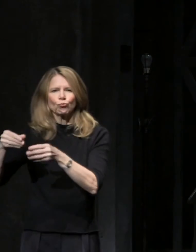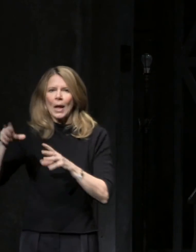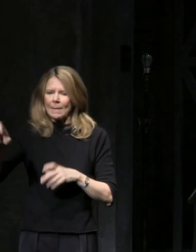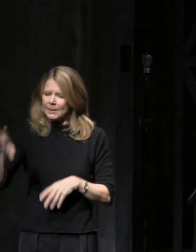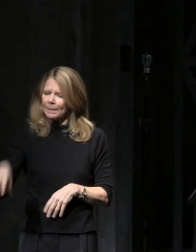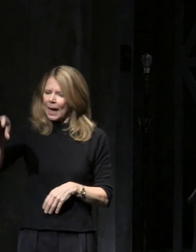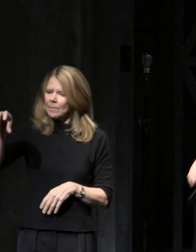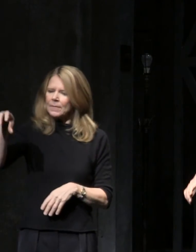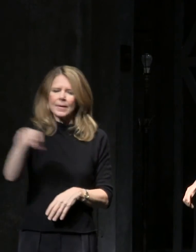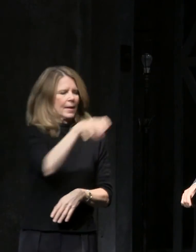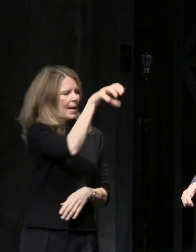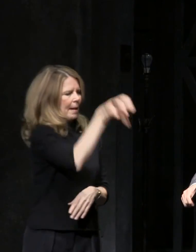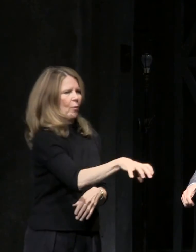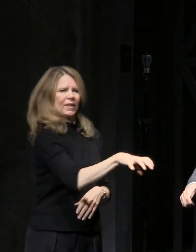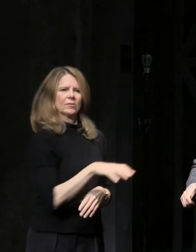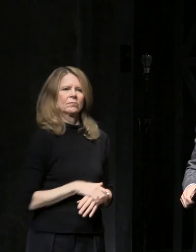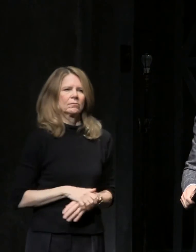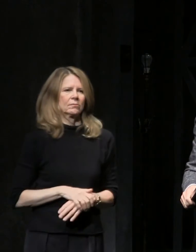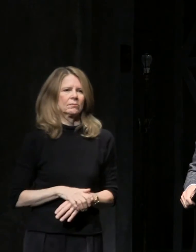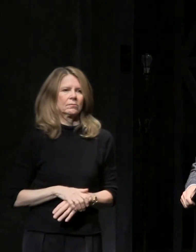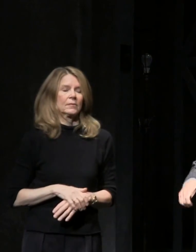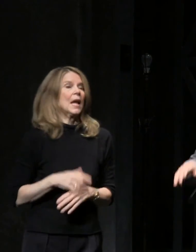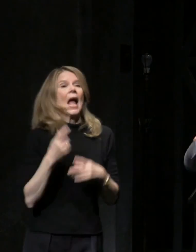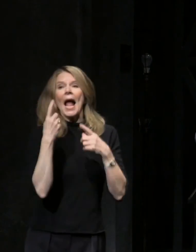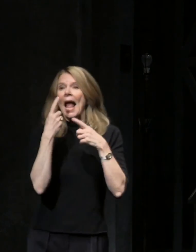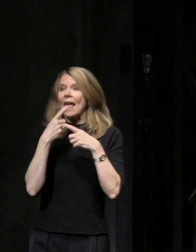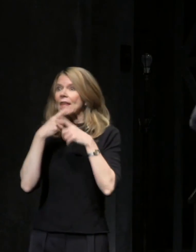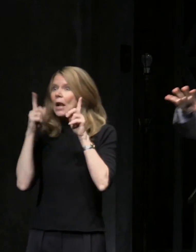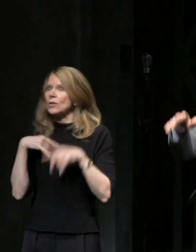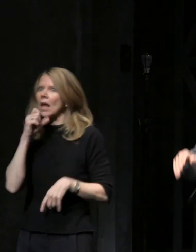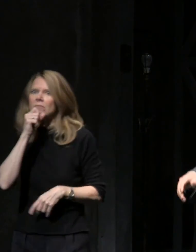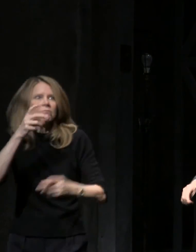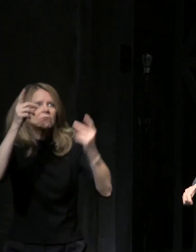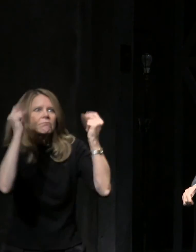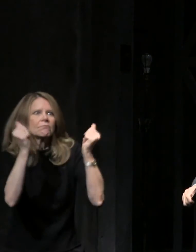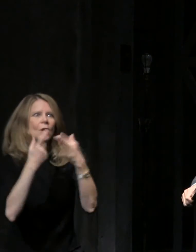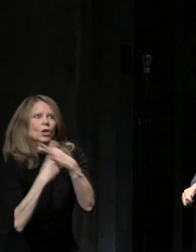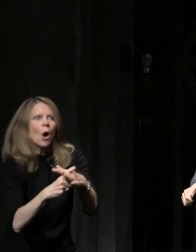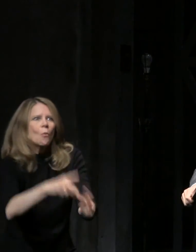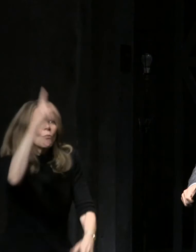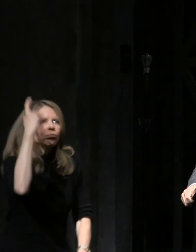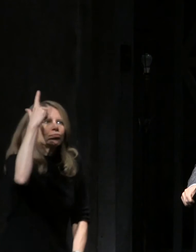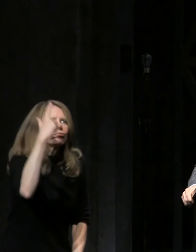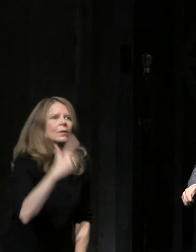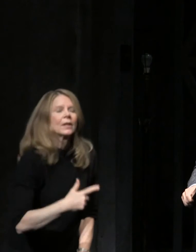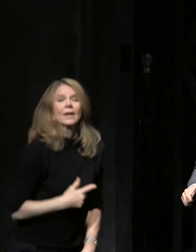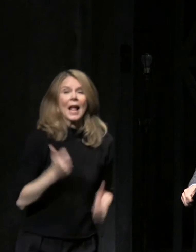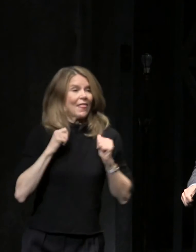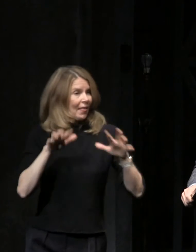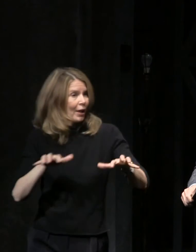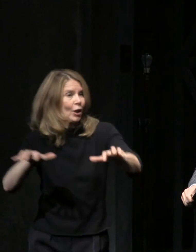the other. The announcer says, “Off you go.” The theater was full. And he took in